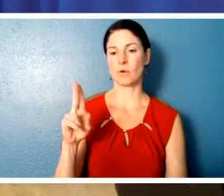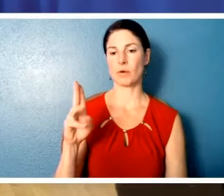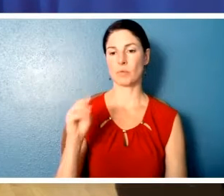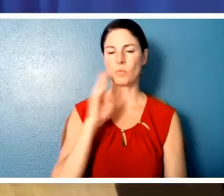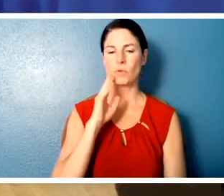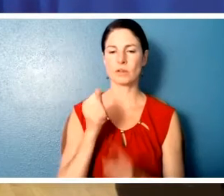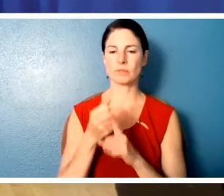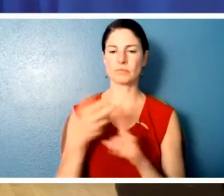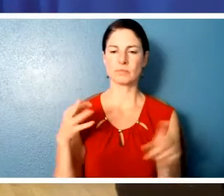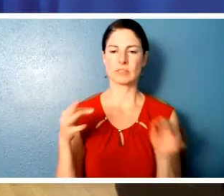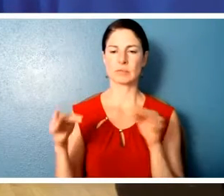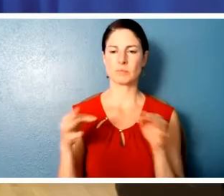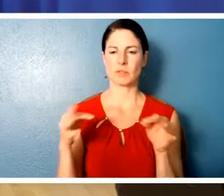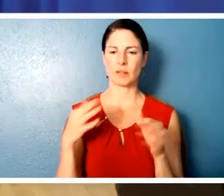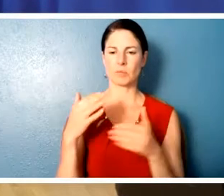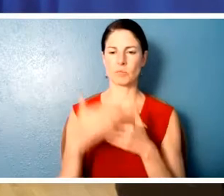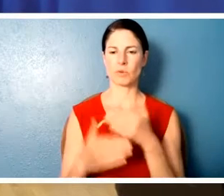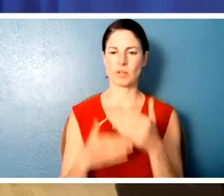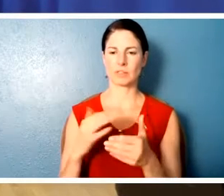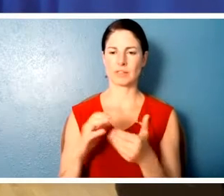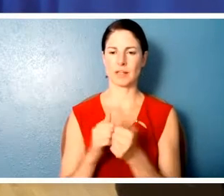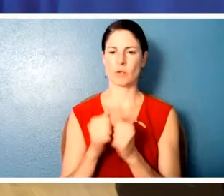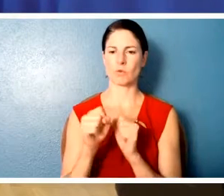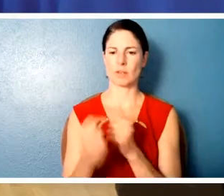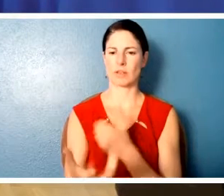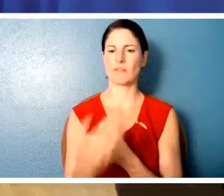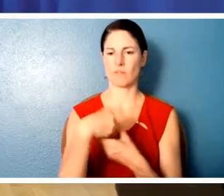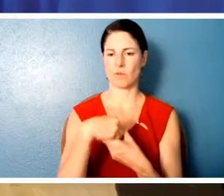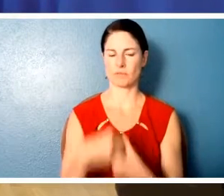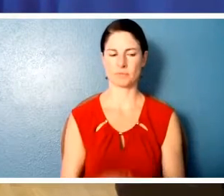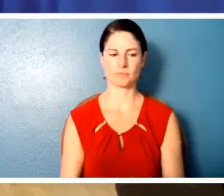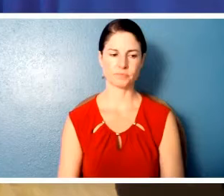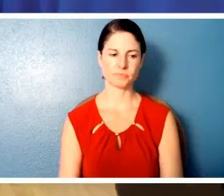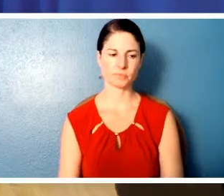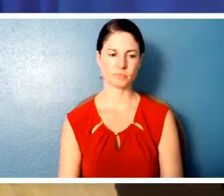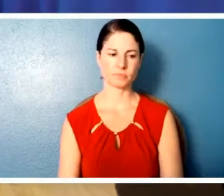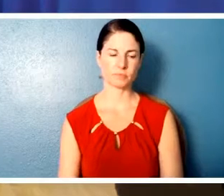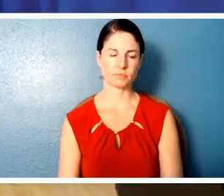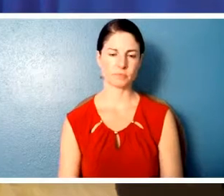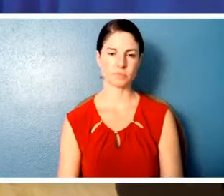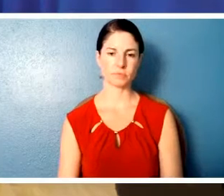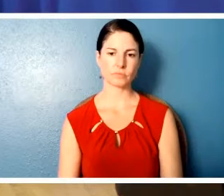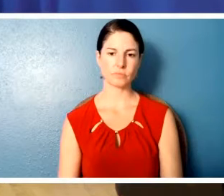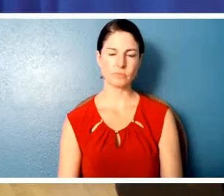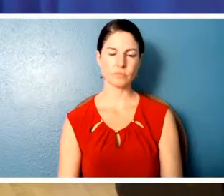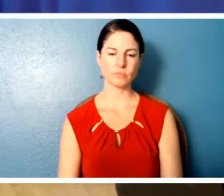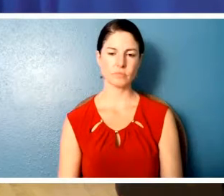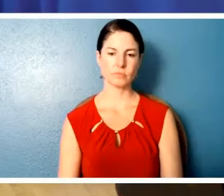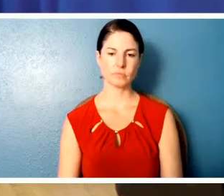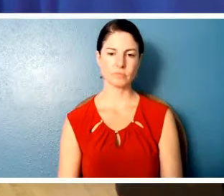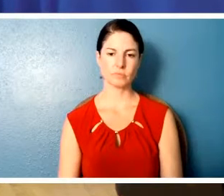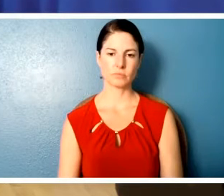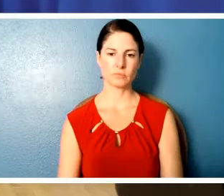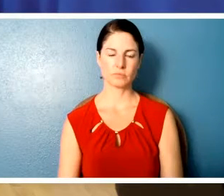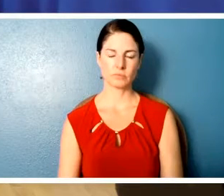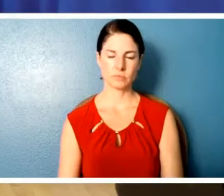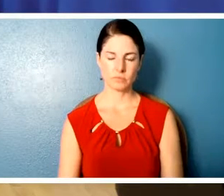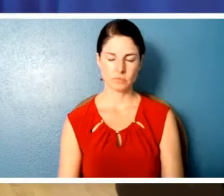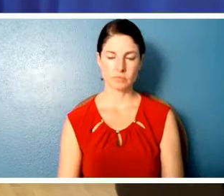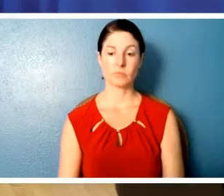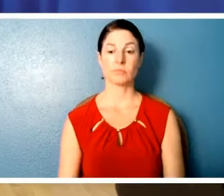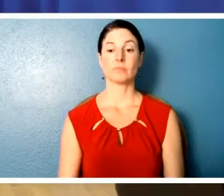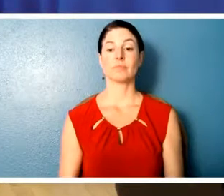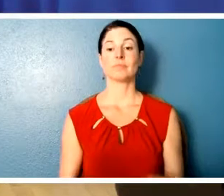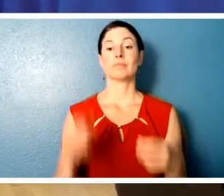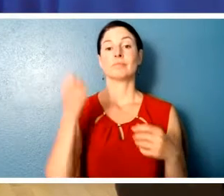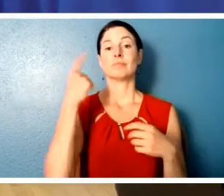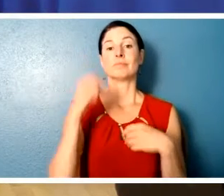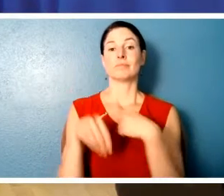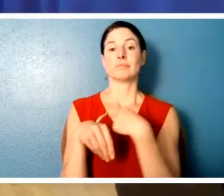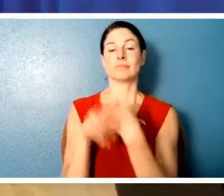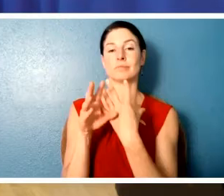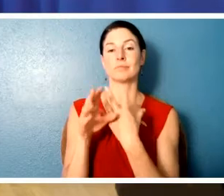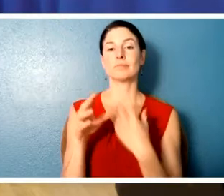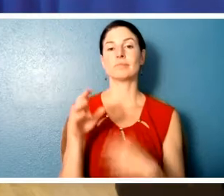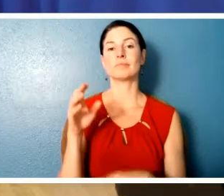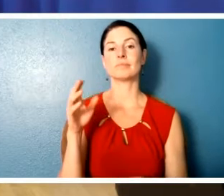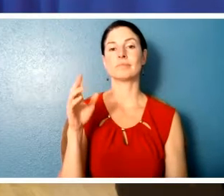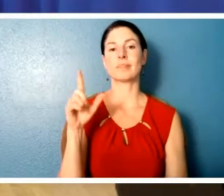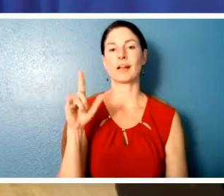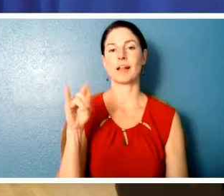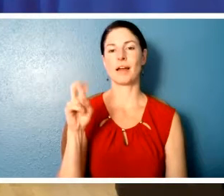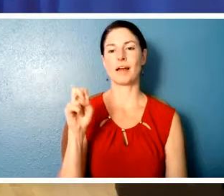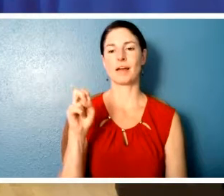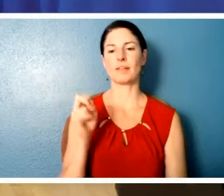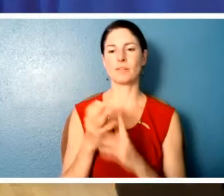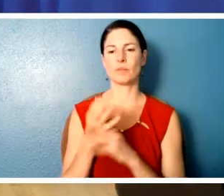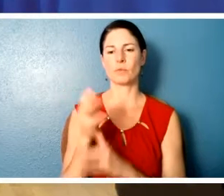SacGov: And I also have a few announcements, just to make sure everyone knows the various methods, on how to participate tonight, as we are streaming live through metro cable, we also are live through zoom.